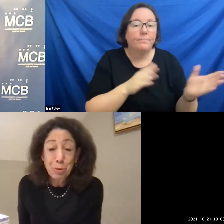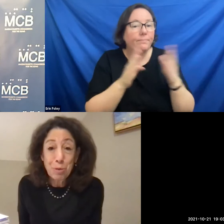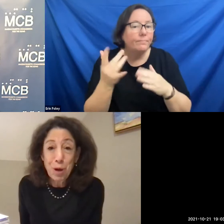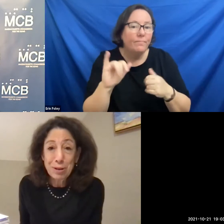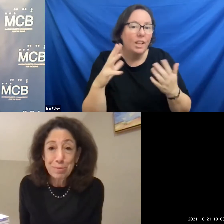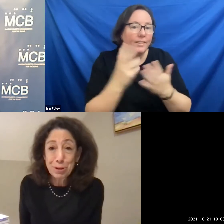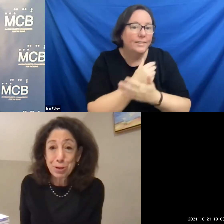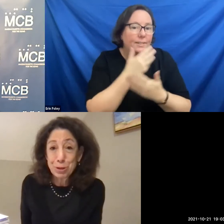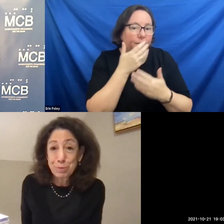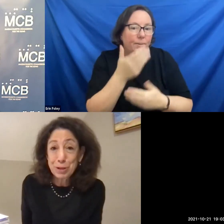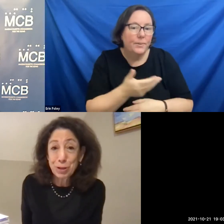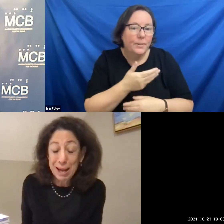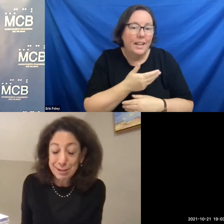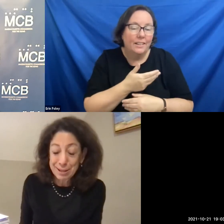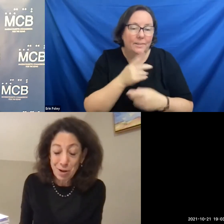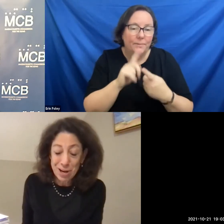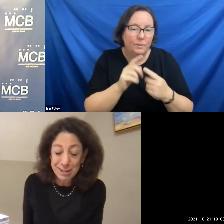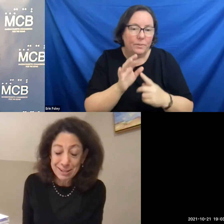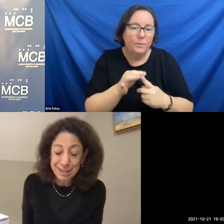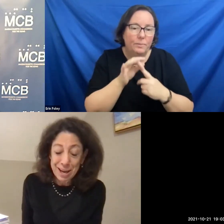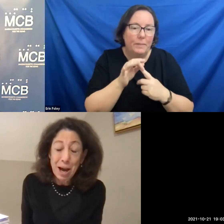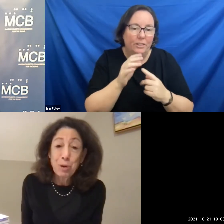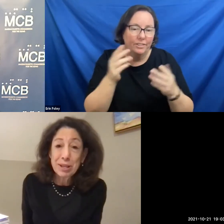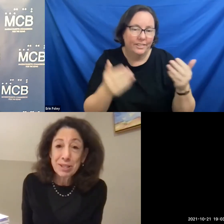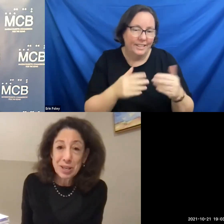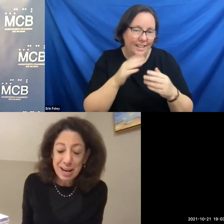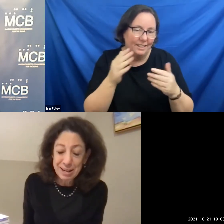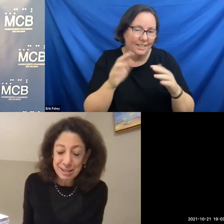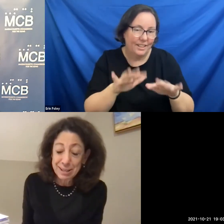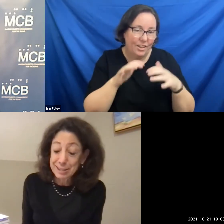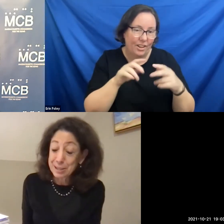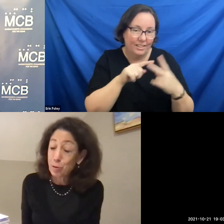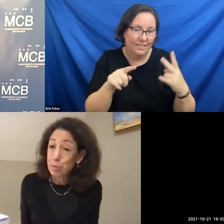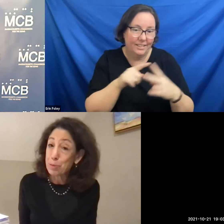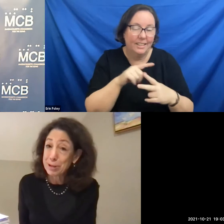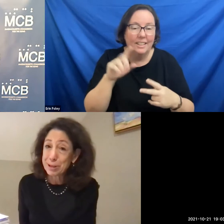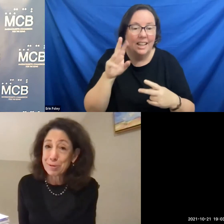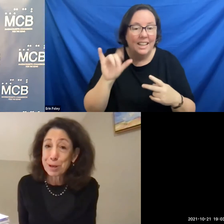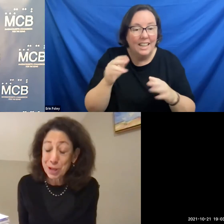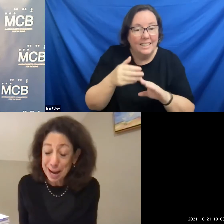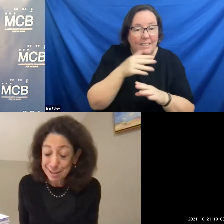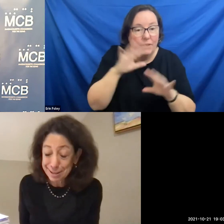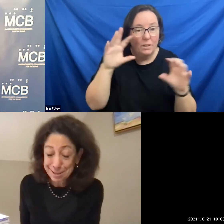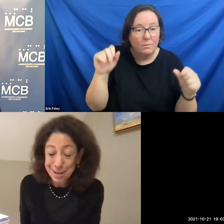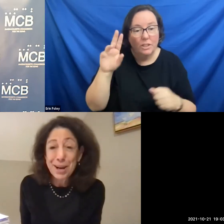a warm welcome to two special guests in the audience, with us tonight is Lesley's former President Rich Hansen.